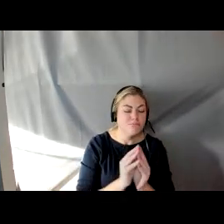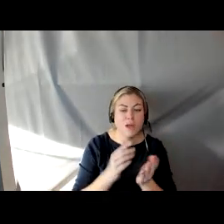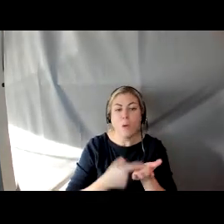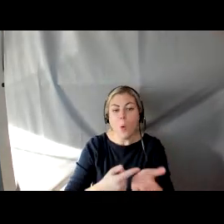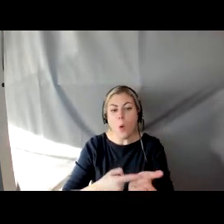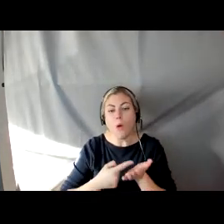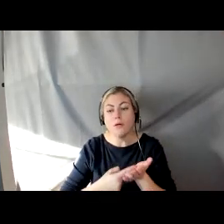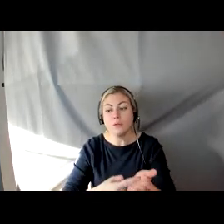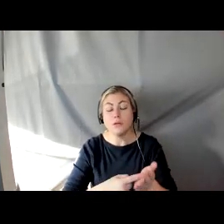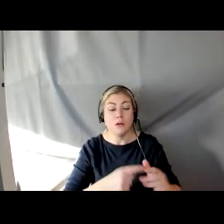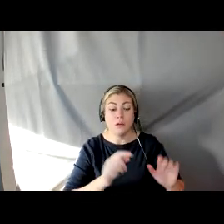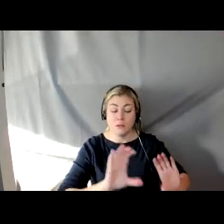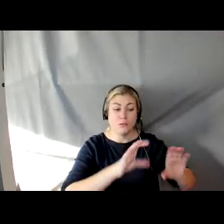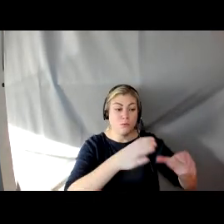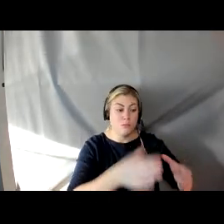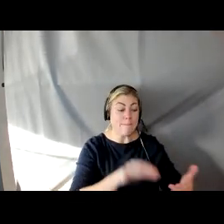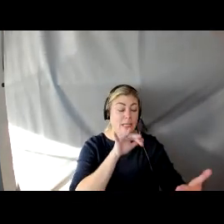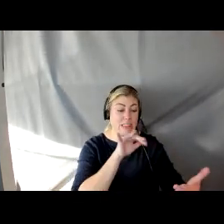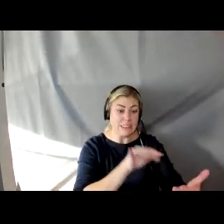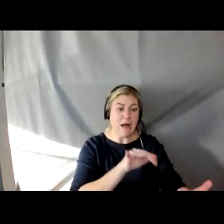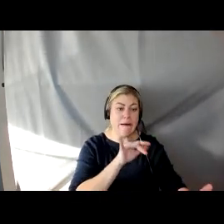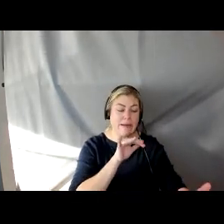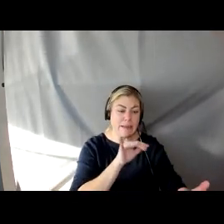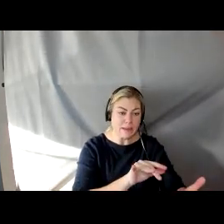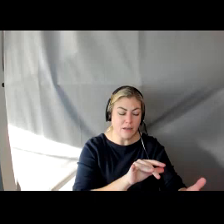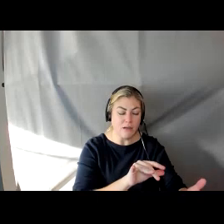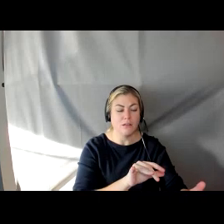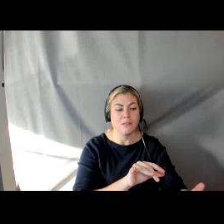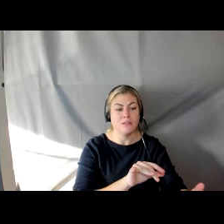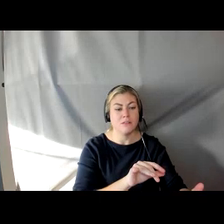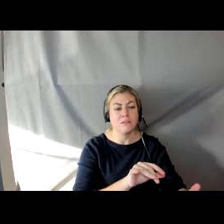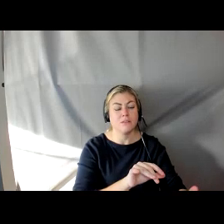Swamp that are are have been invested in it over generations.